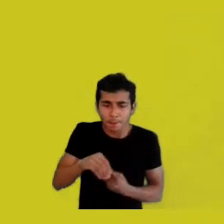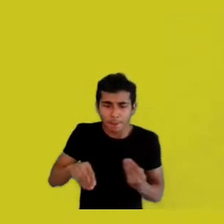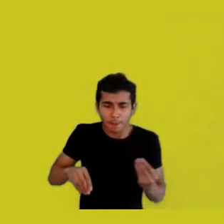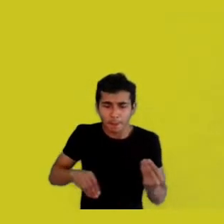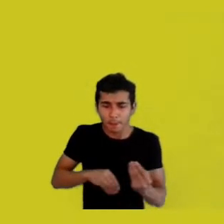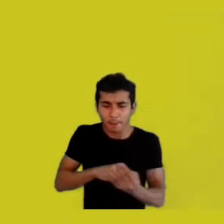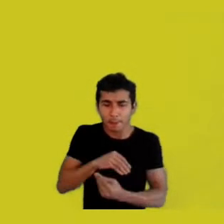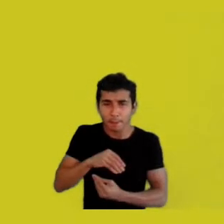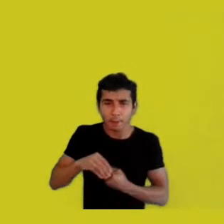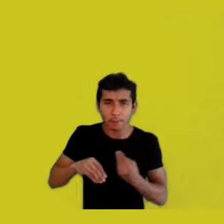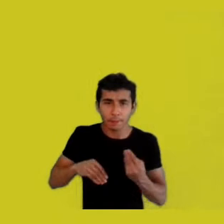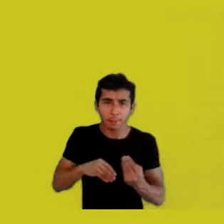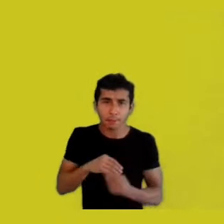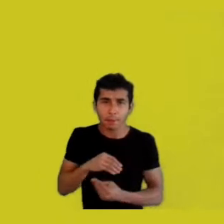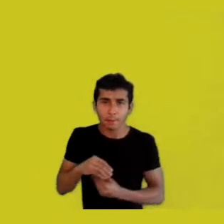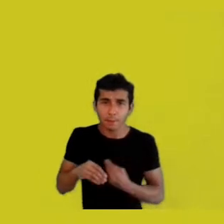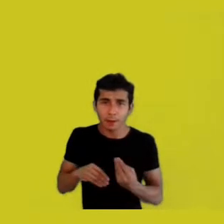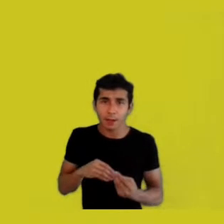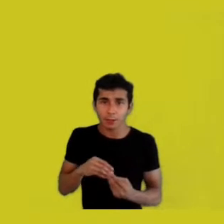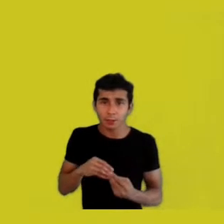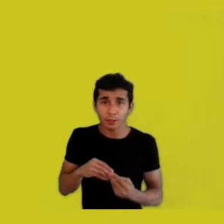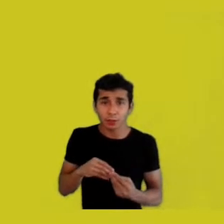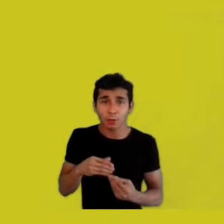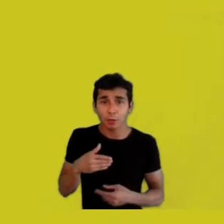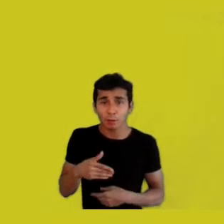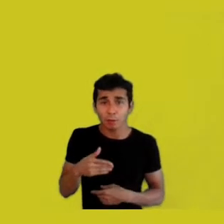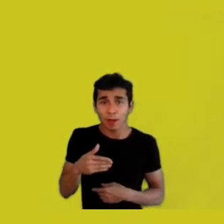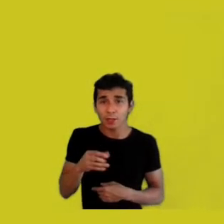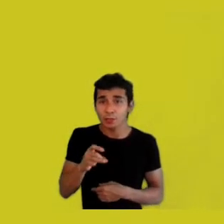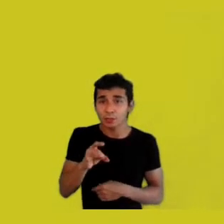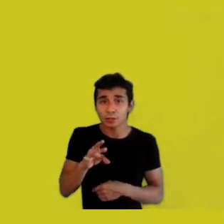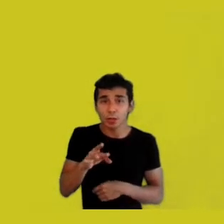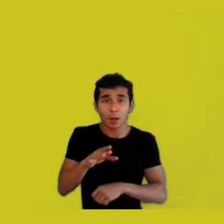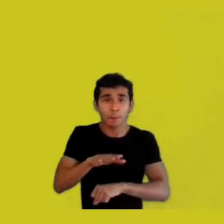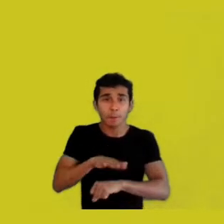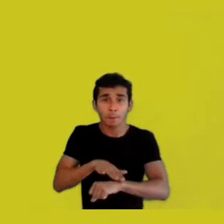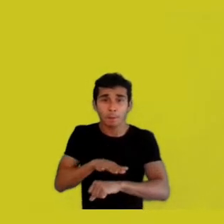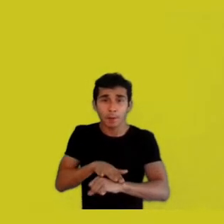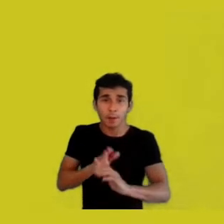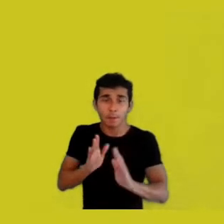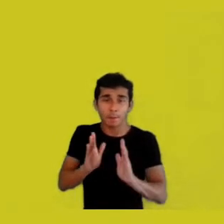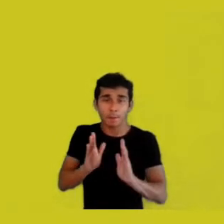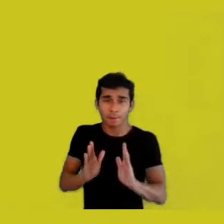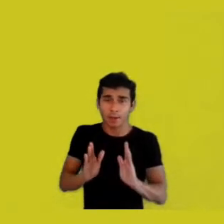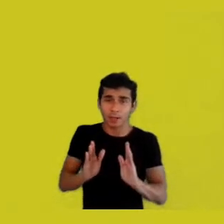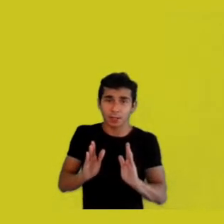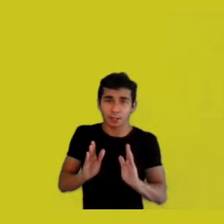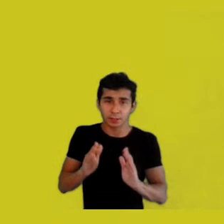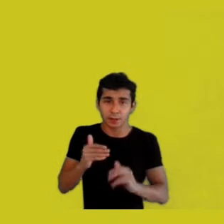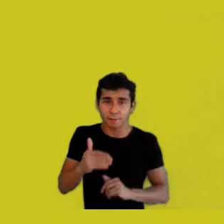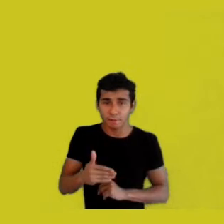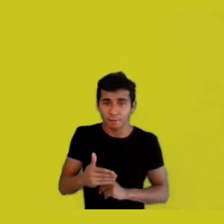I mean, it’s a starting point. The starting corporalities are Earth already.